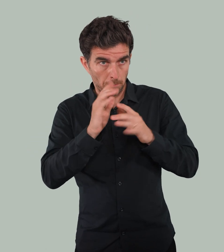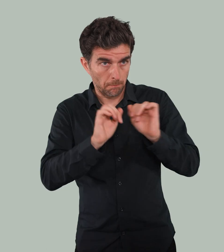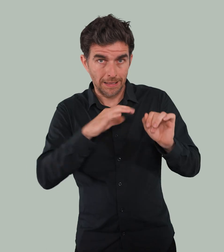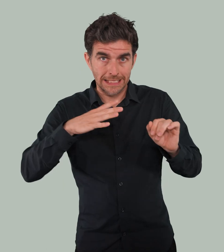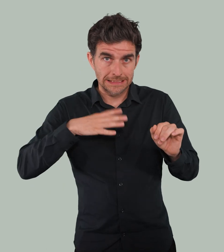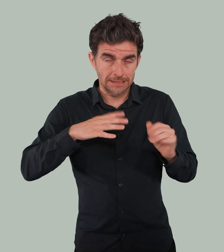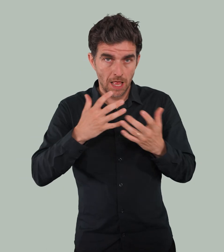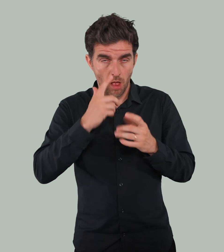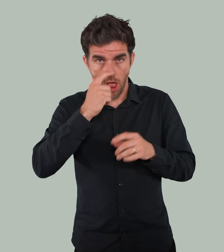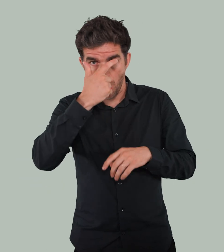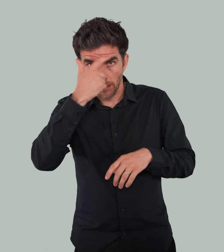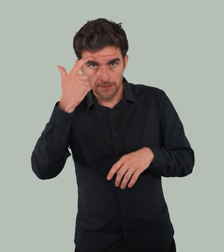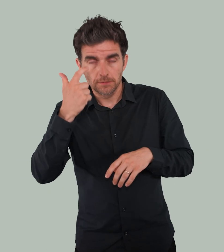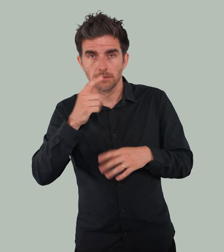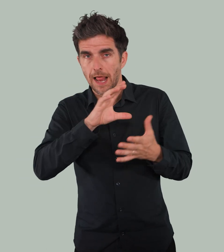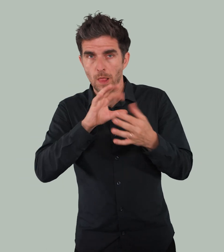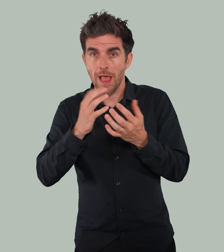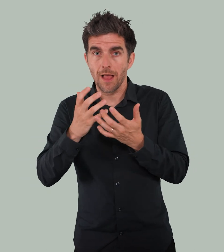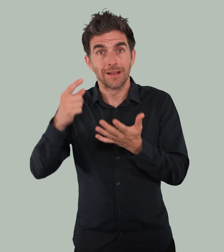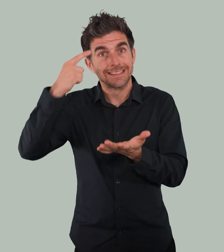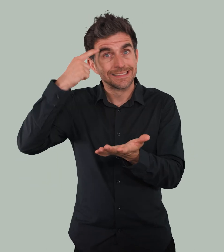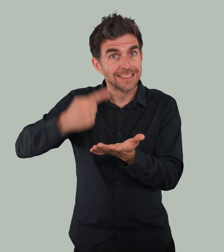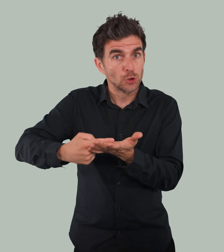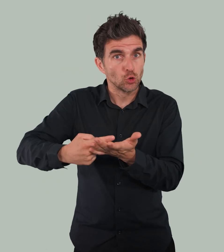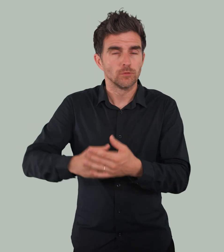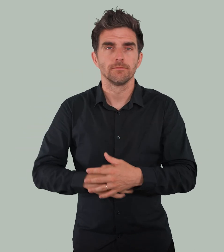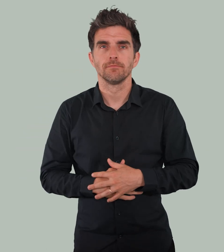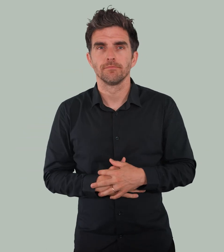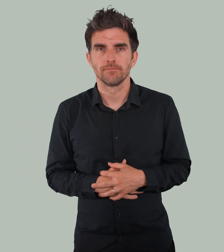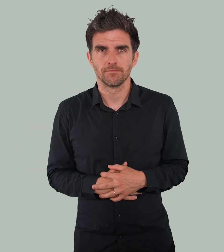need is understood and applied in decision making.